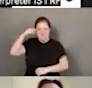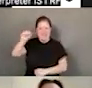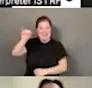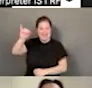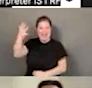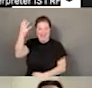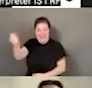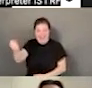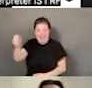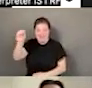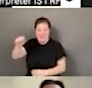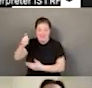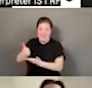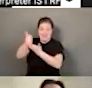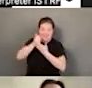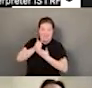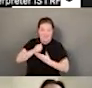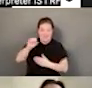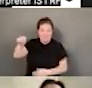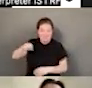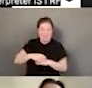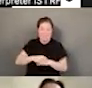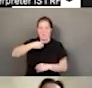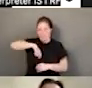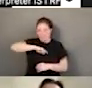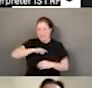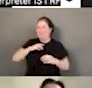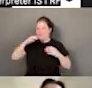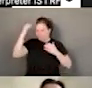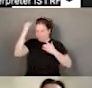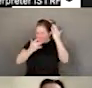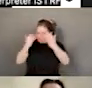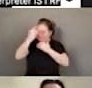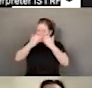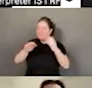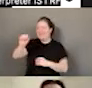And yes, we have thought about this and yes, we have actually also done a little bit of research.